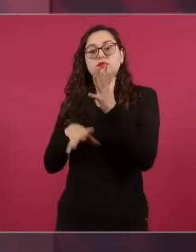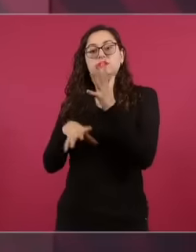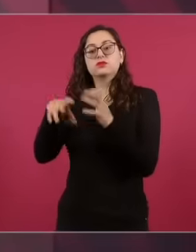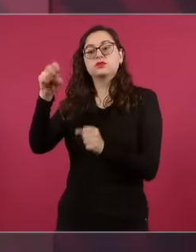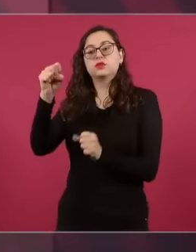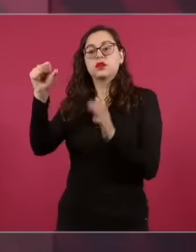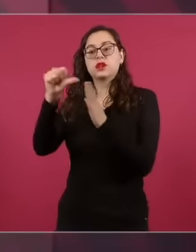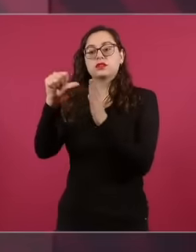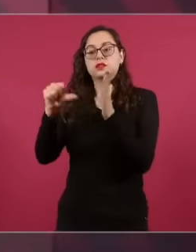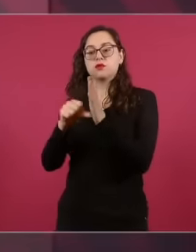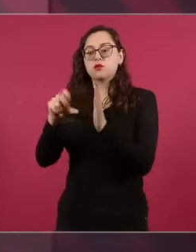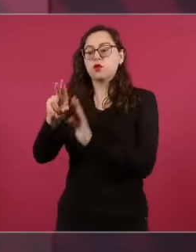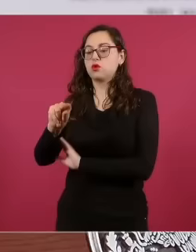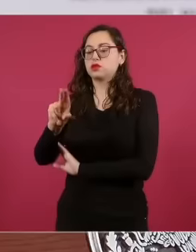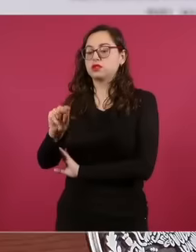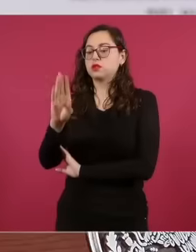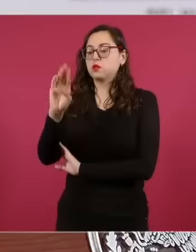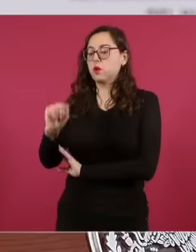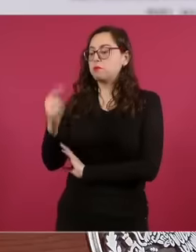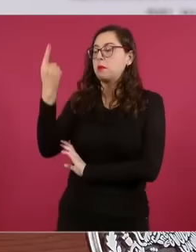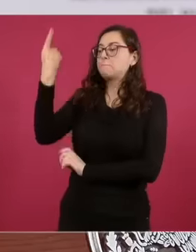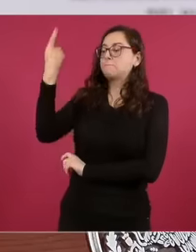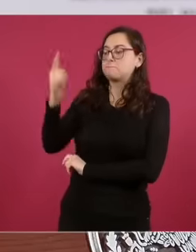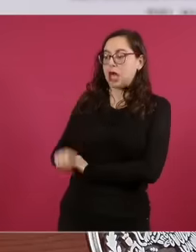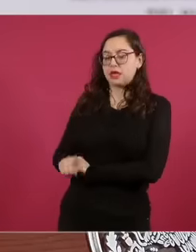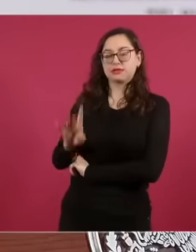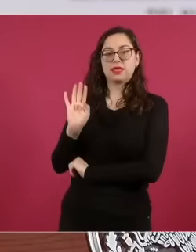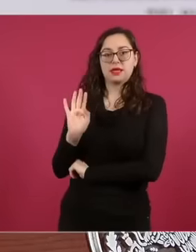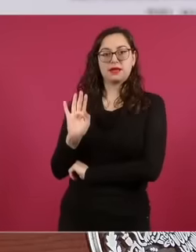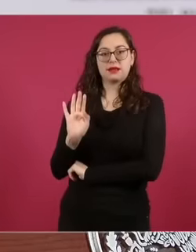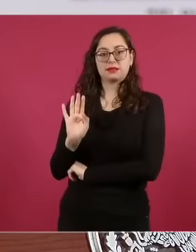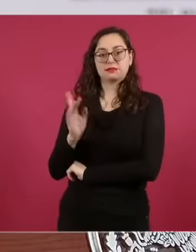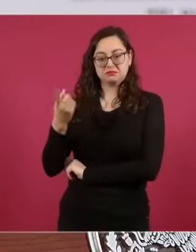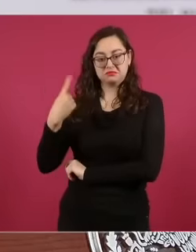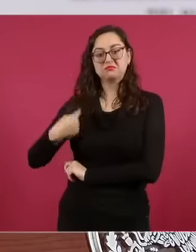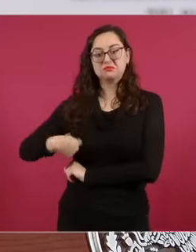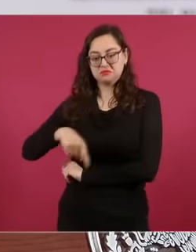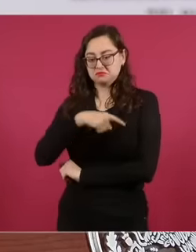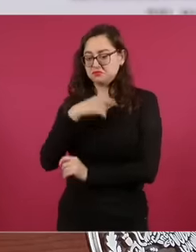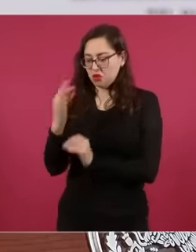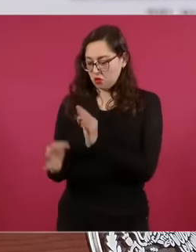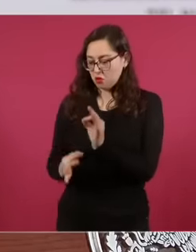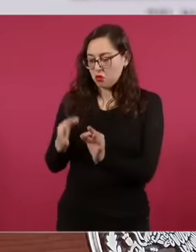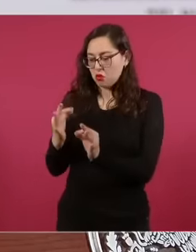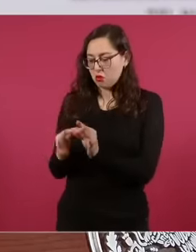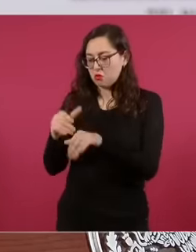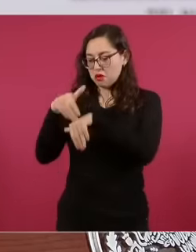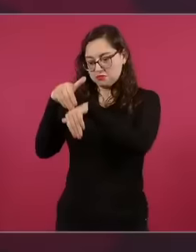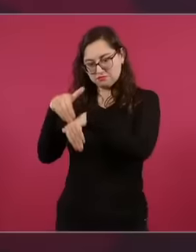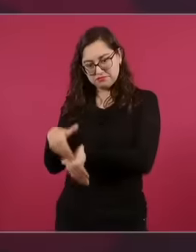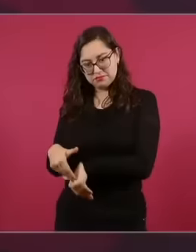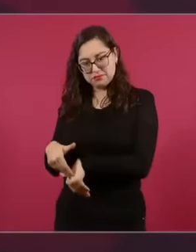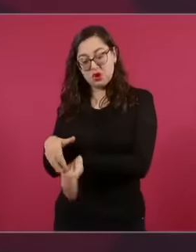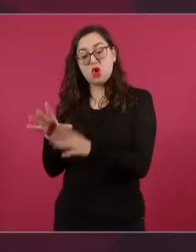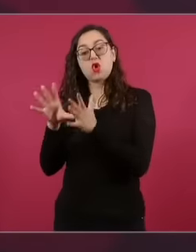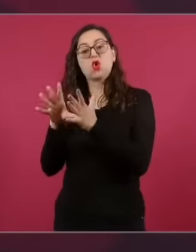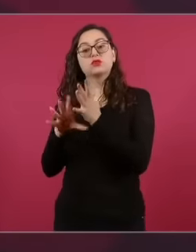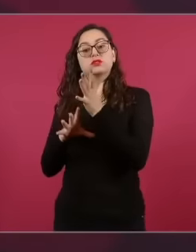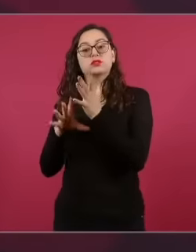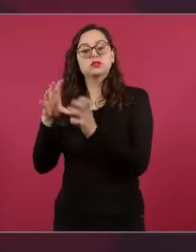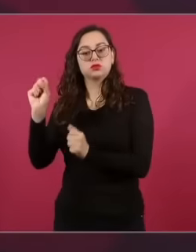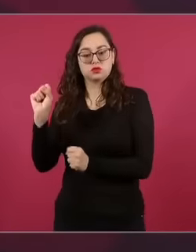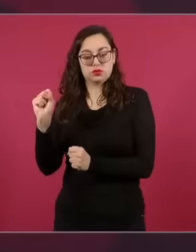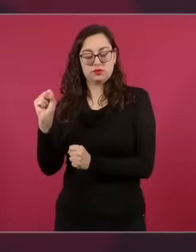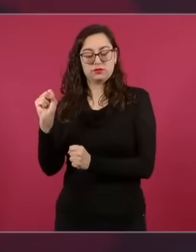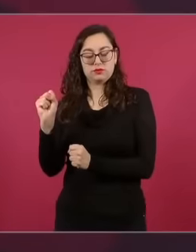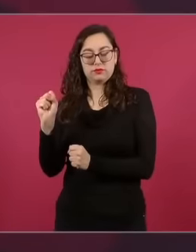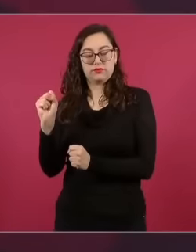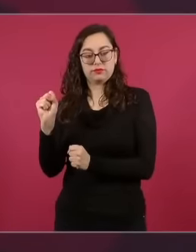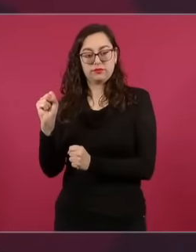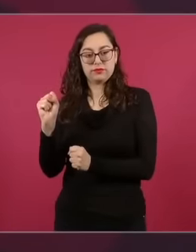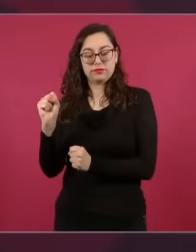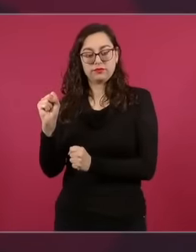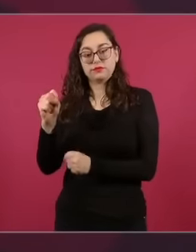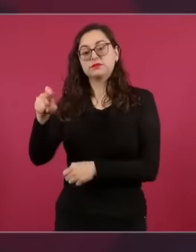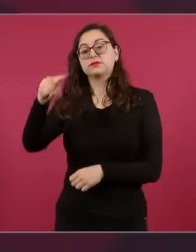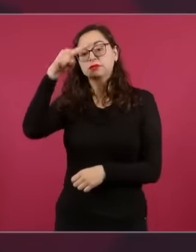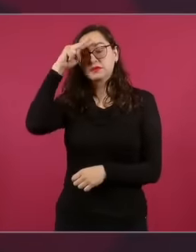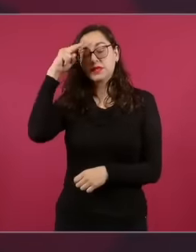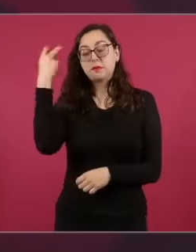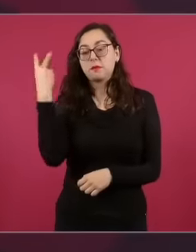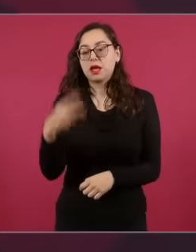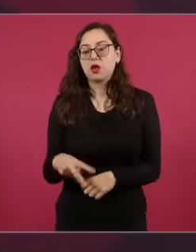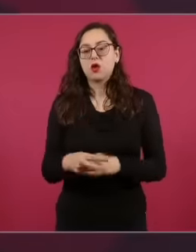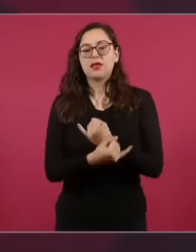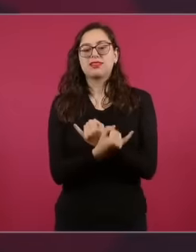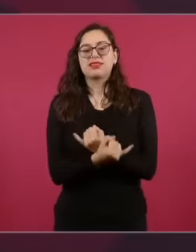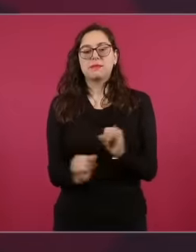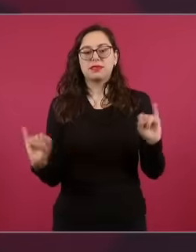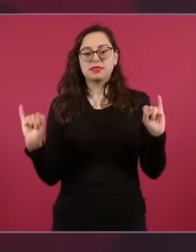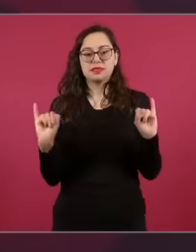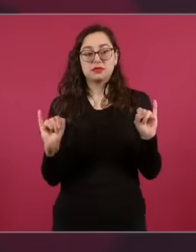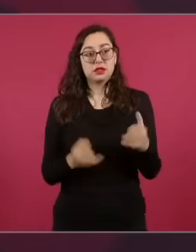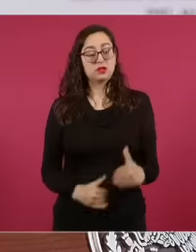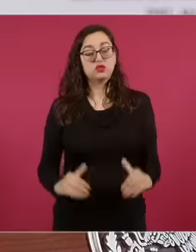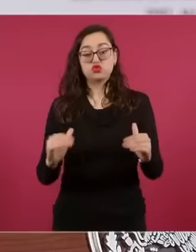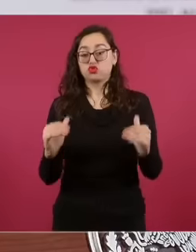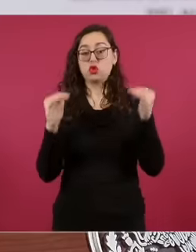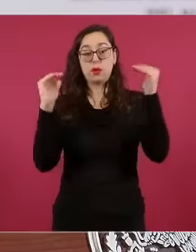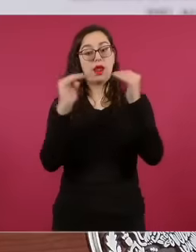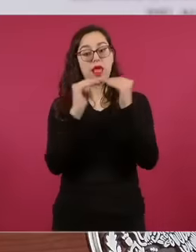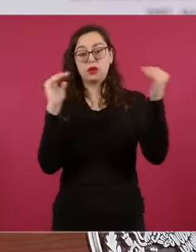Constitution, which will assert that Mexico is an independent and sovereign country that